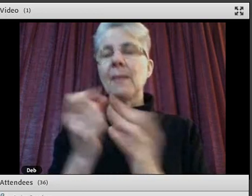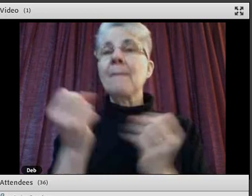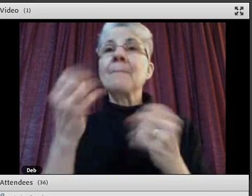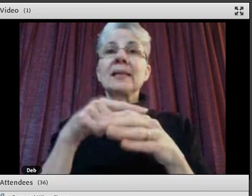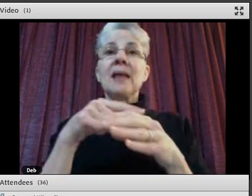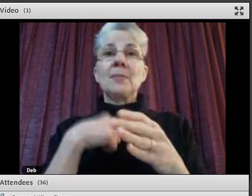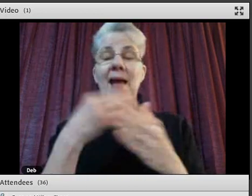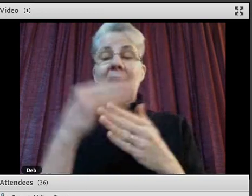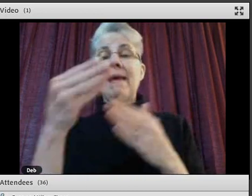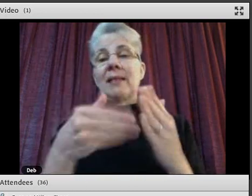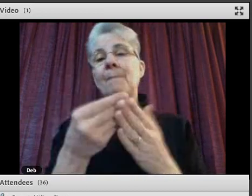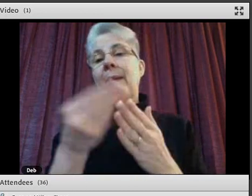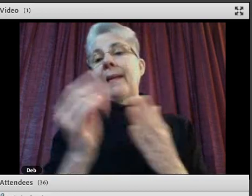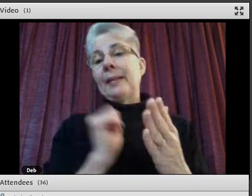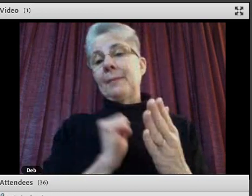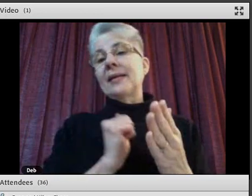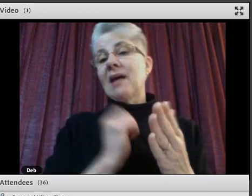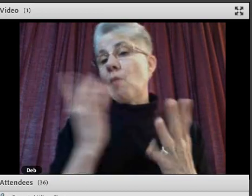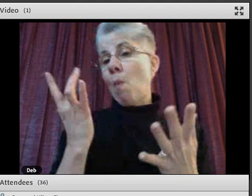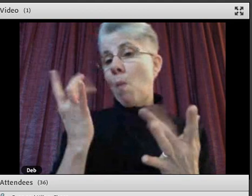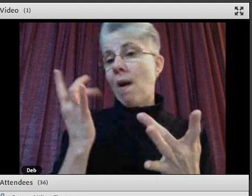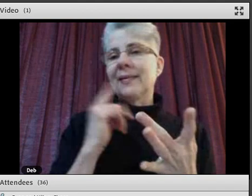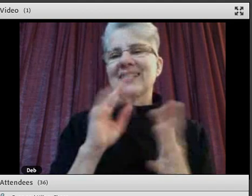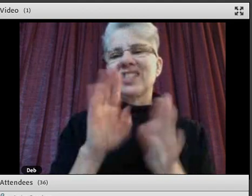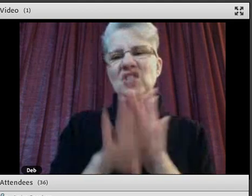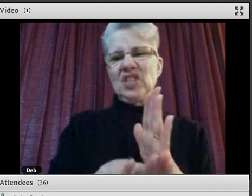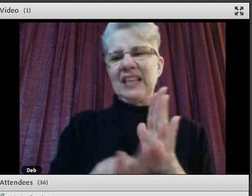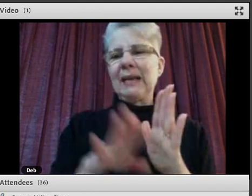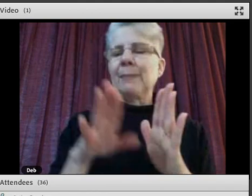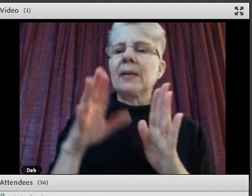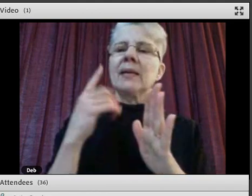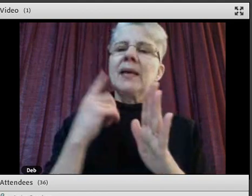A lot of times, I do end up buying it just because it's really cheap